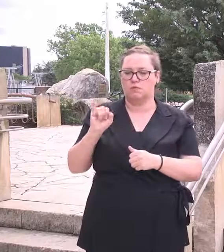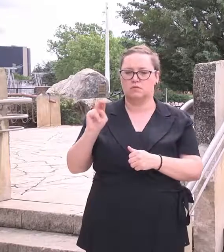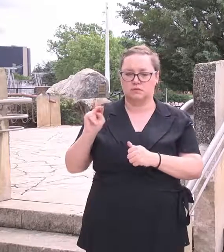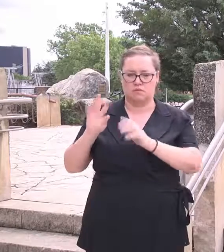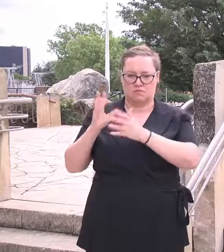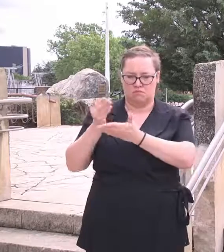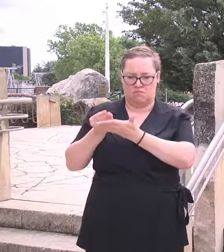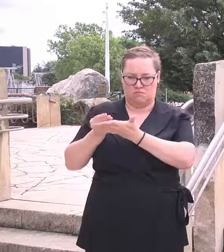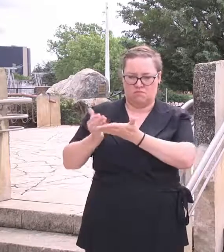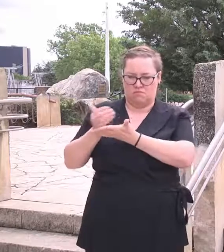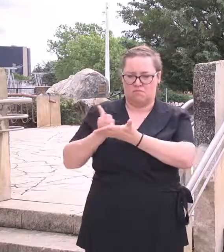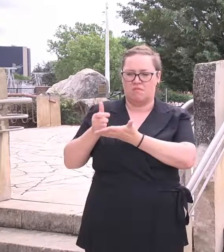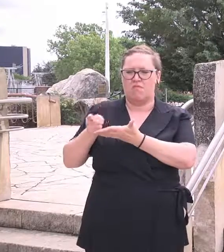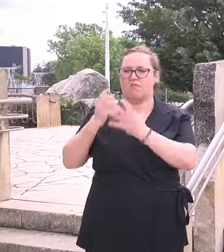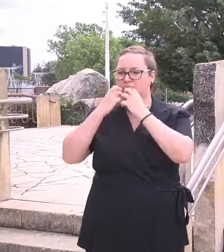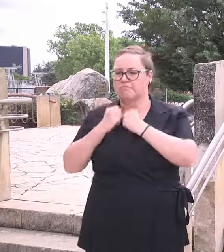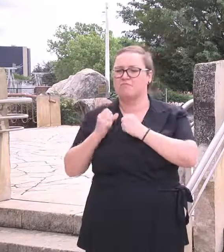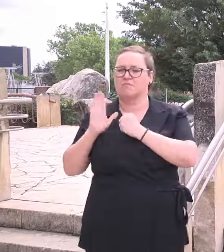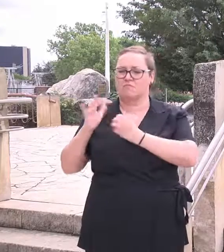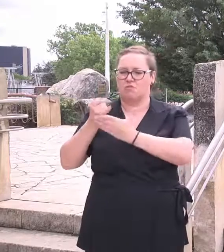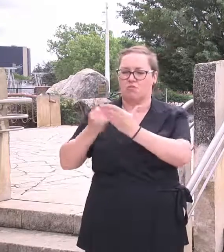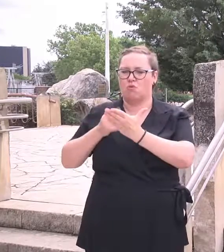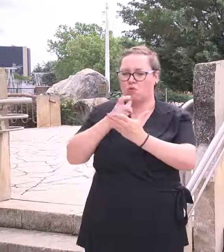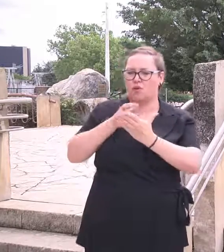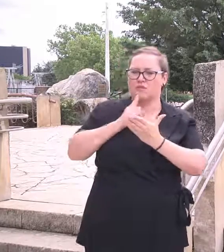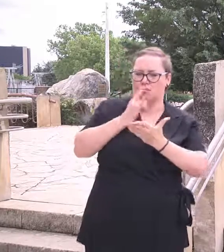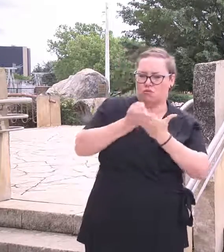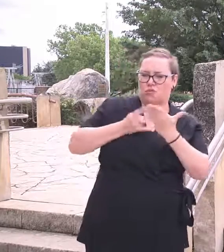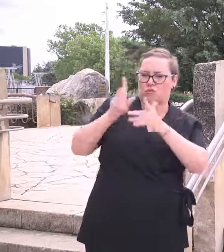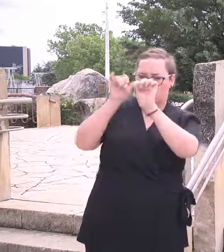of black bar bosen The Man Behind The Keeper of the Plains we do want to give a big thank